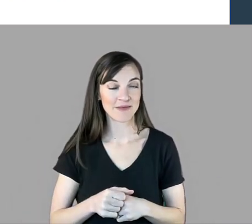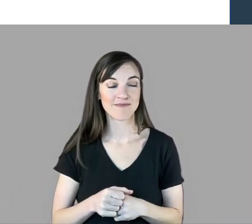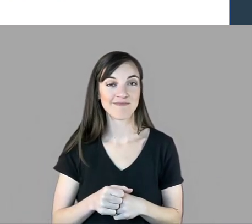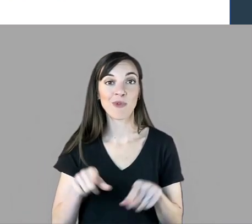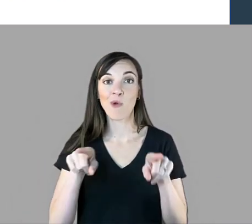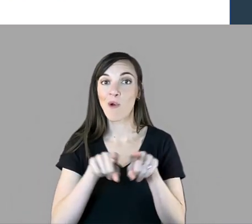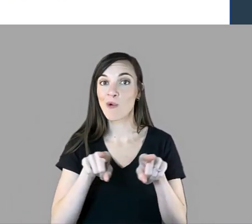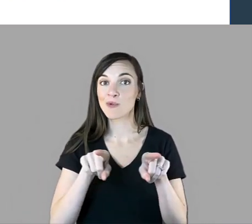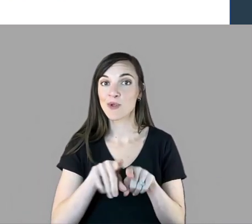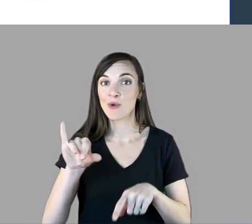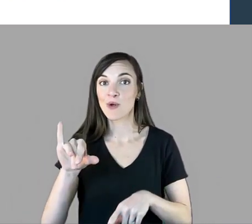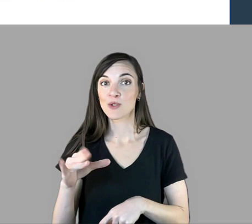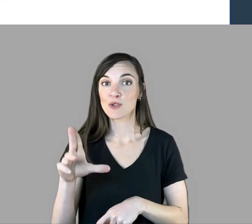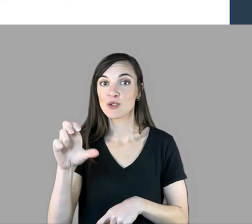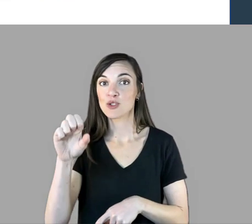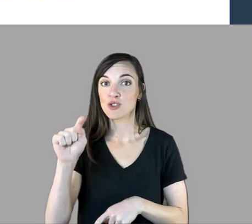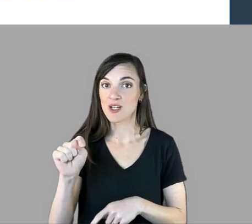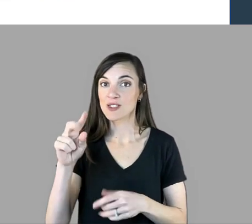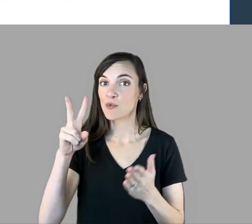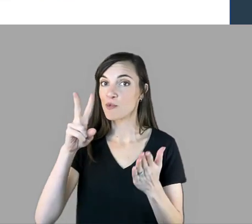and Just Read, Florida!.